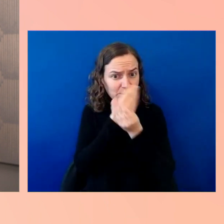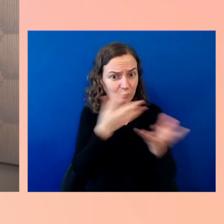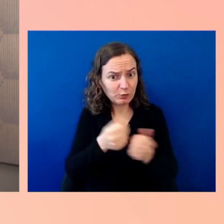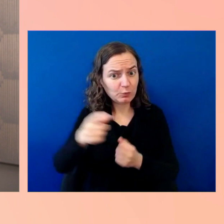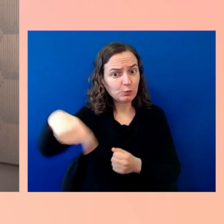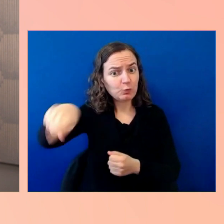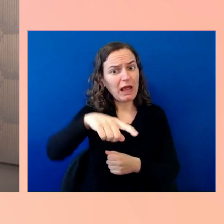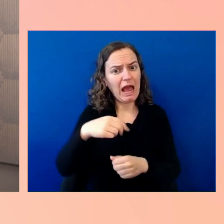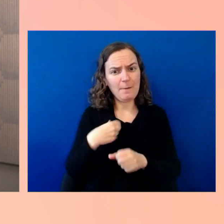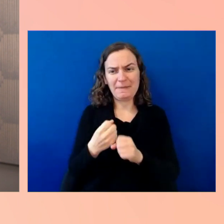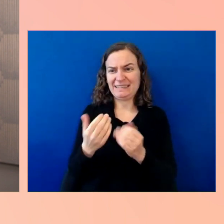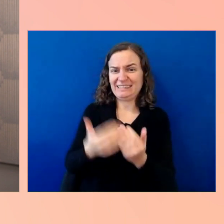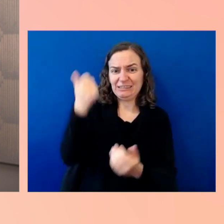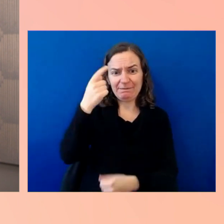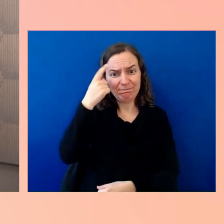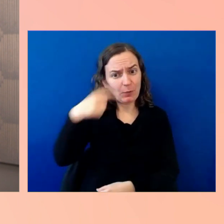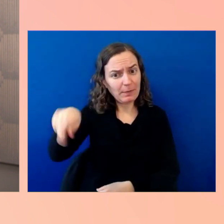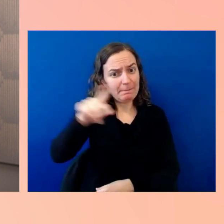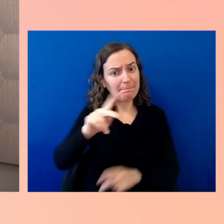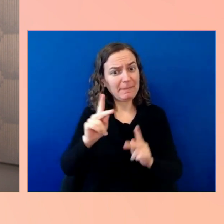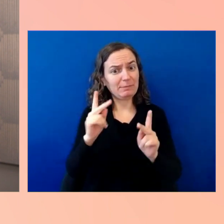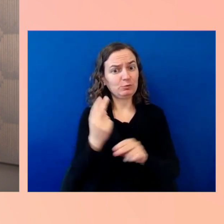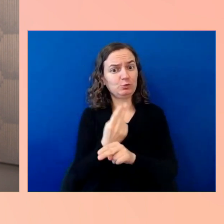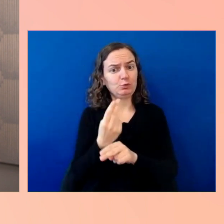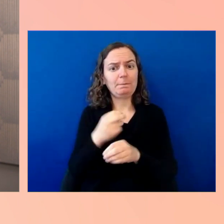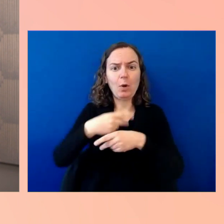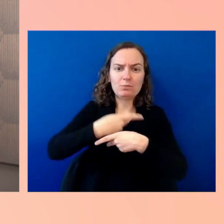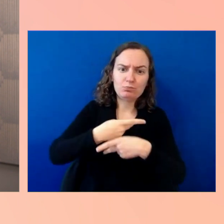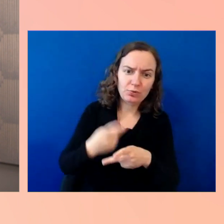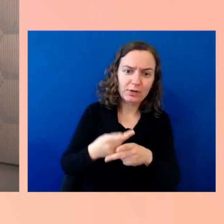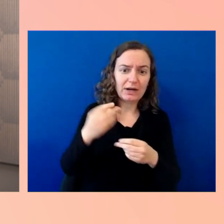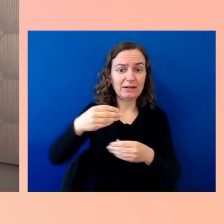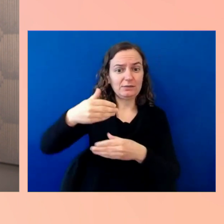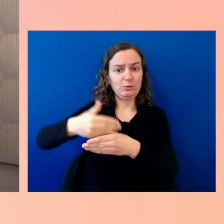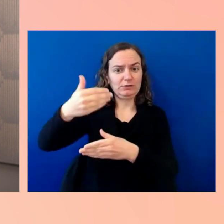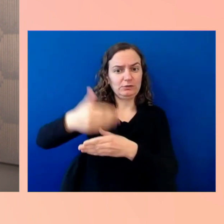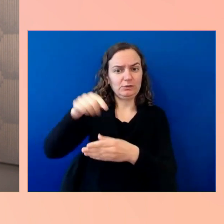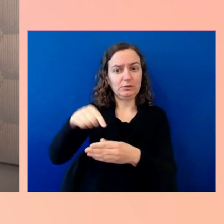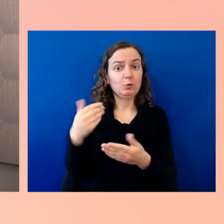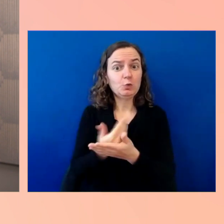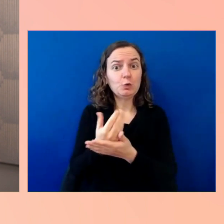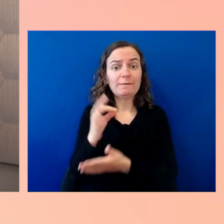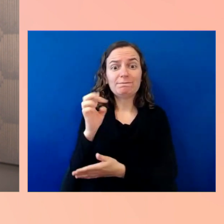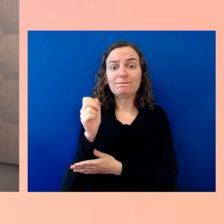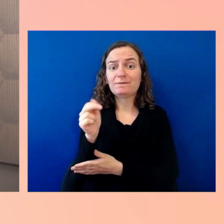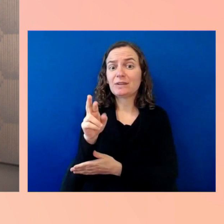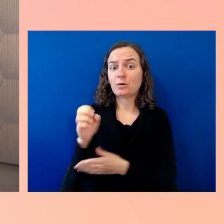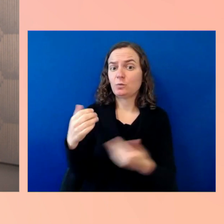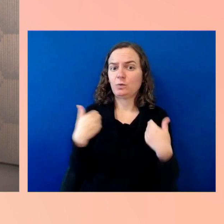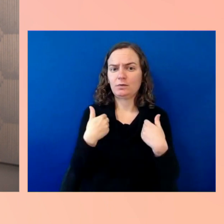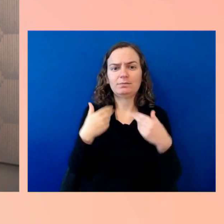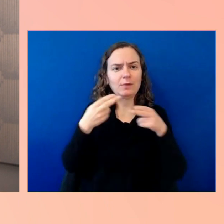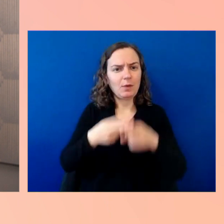Windows with our new features to help users focus. Now this is a favorite of mine. Windows Do Not Disturb,